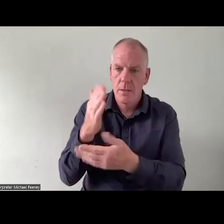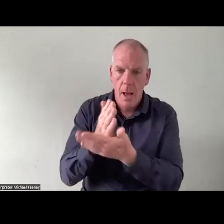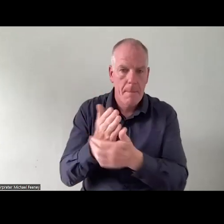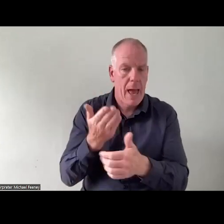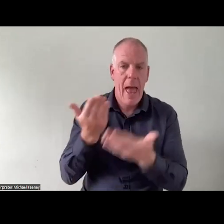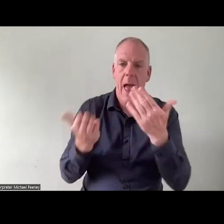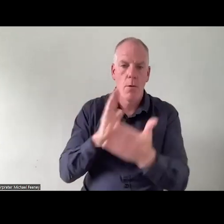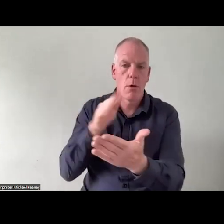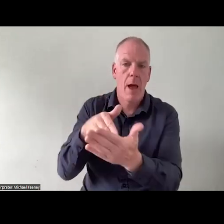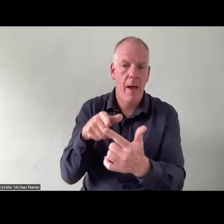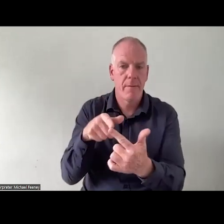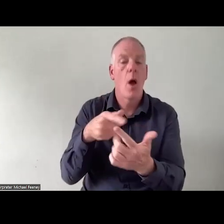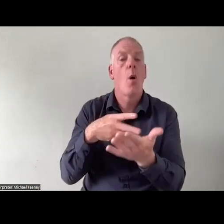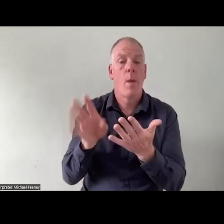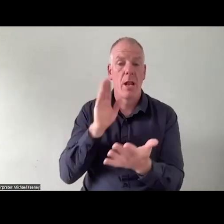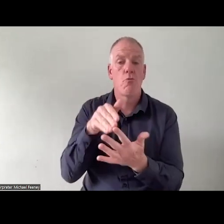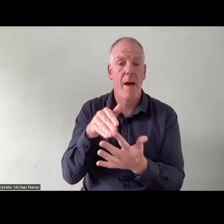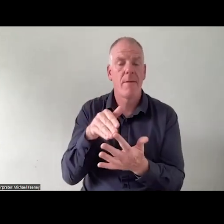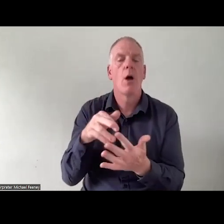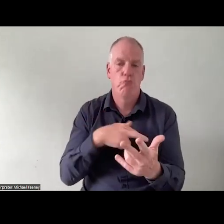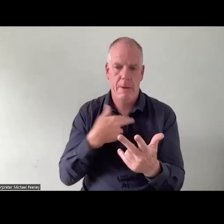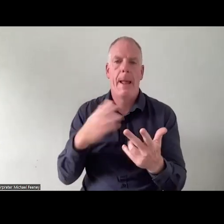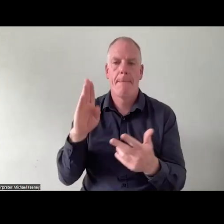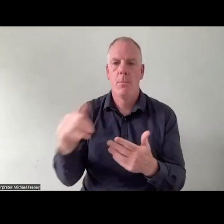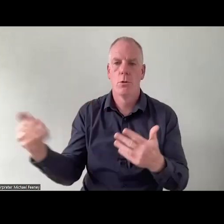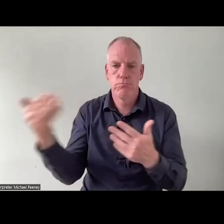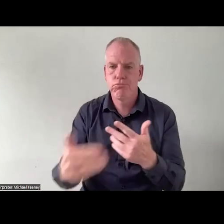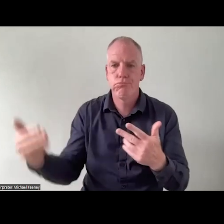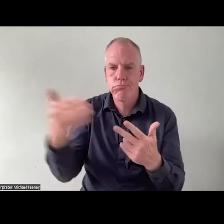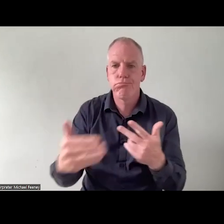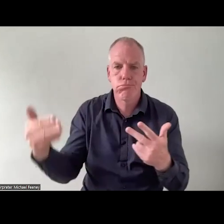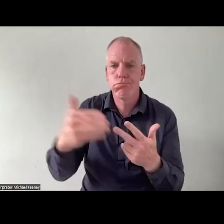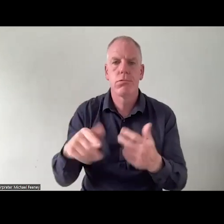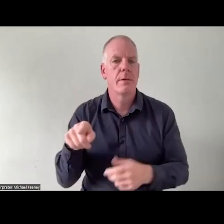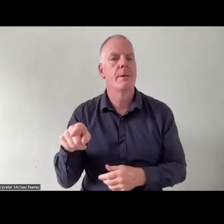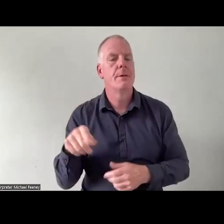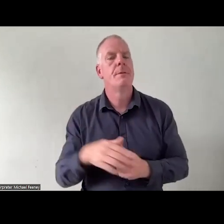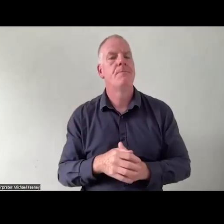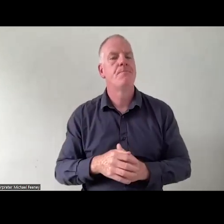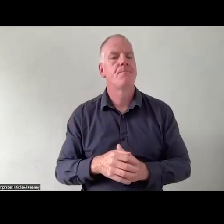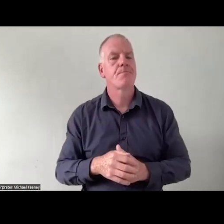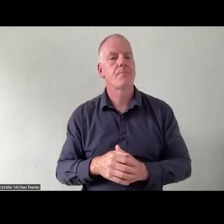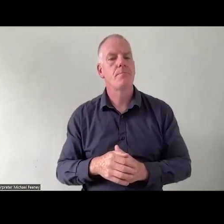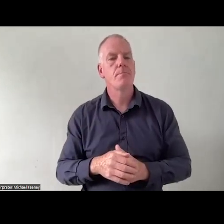and then on arrival, the real-time information of that bus stop. They are doing so in the space of eight weeks.